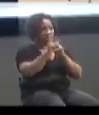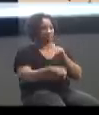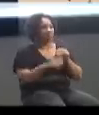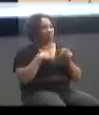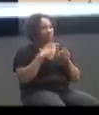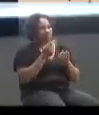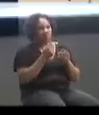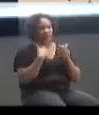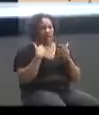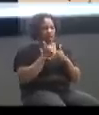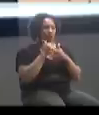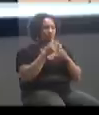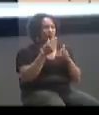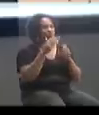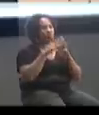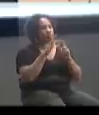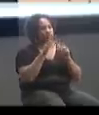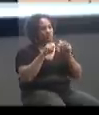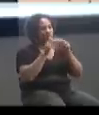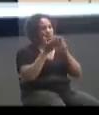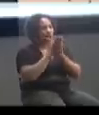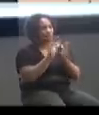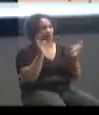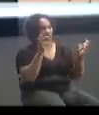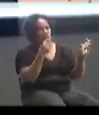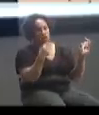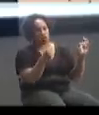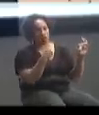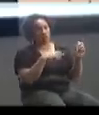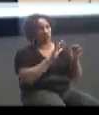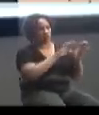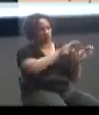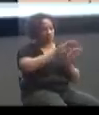BUILDINGS. ON THE PROCUREMENT SIDE OF THE HOUSE, WE'RE HELPING OUR FEDERAL